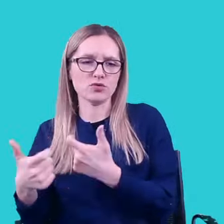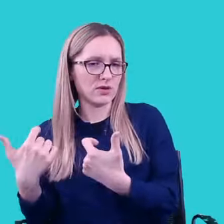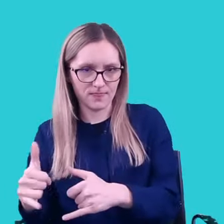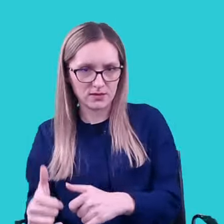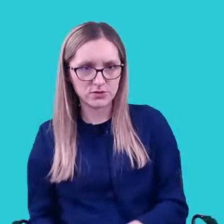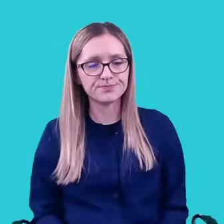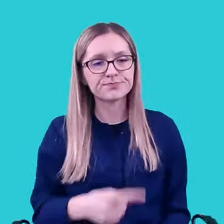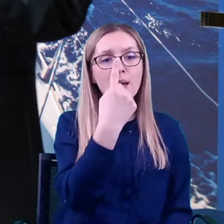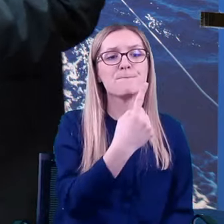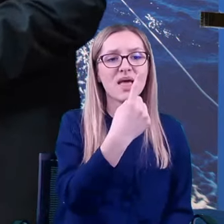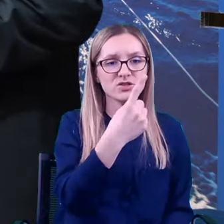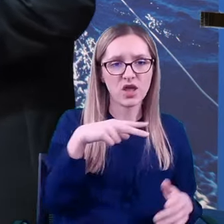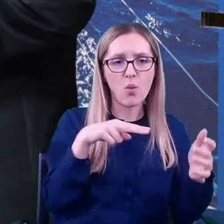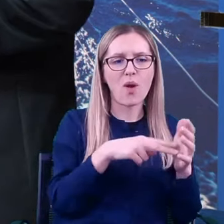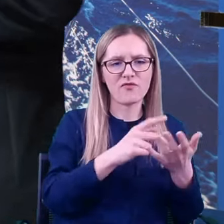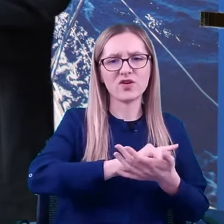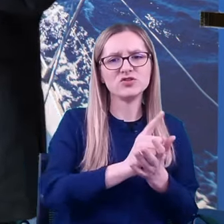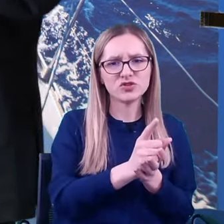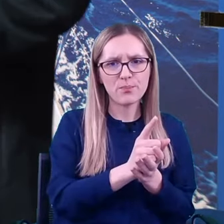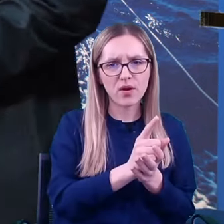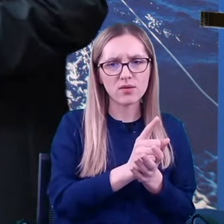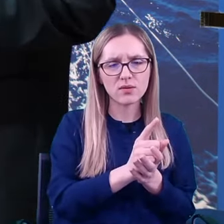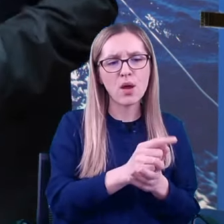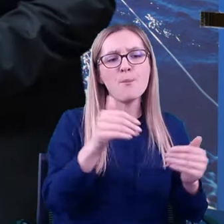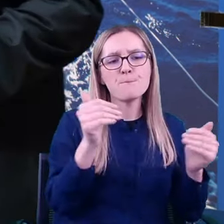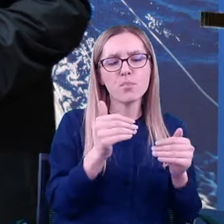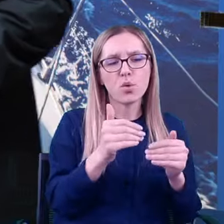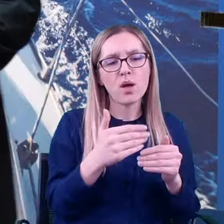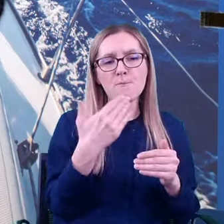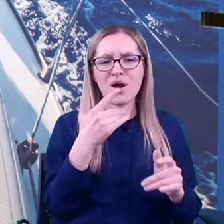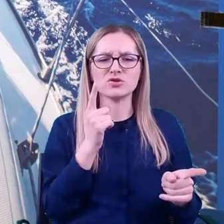so they can store a lot of energy per unit mass.